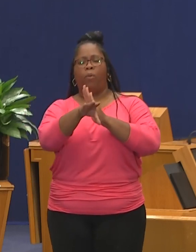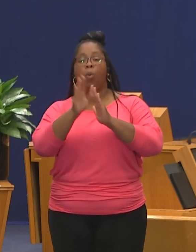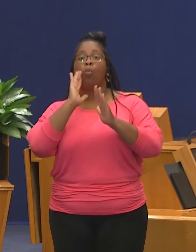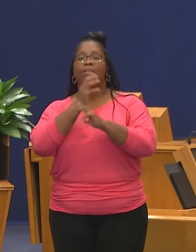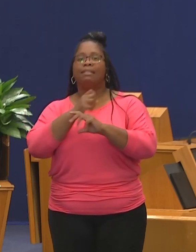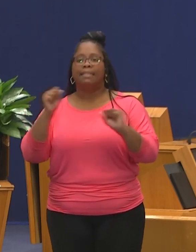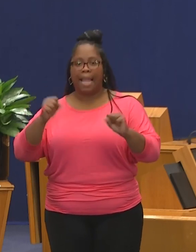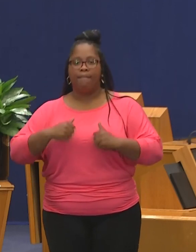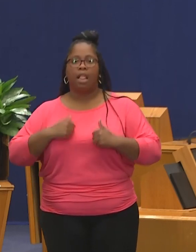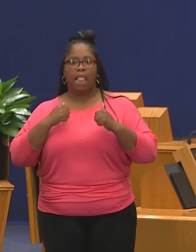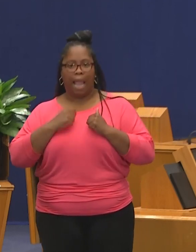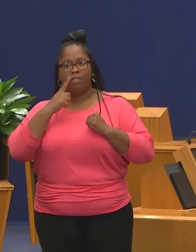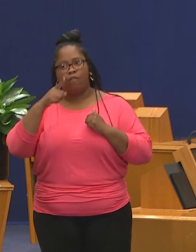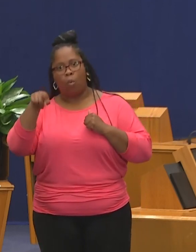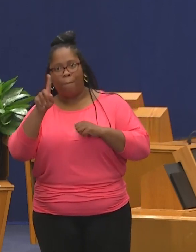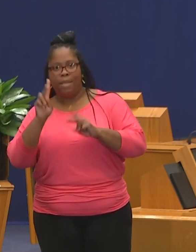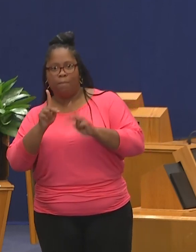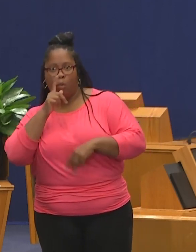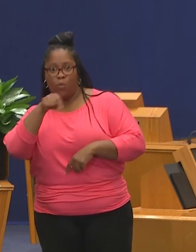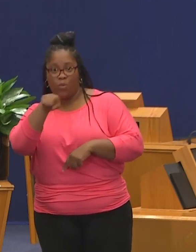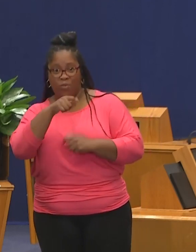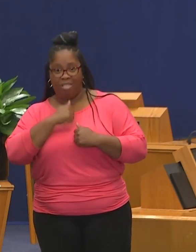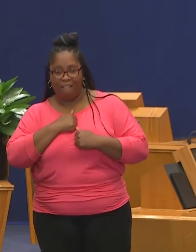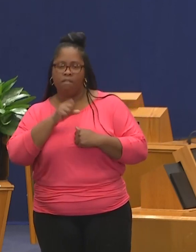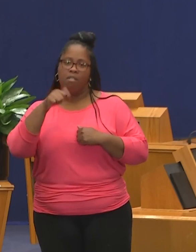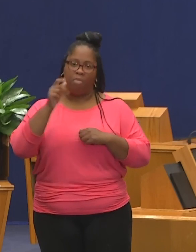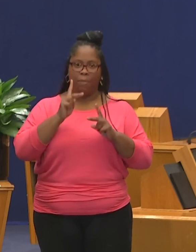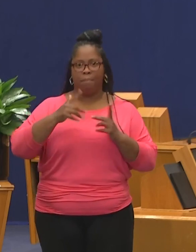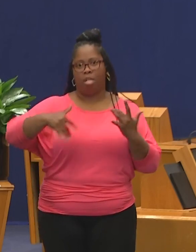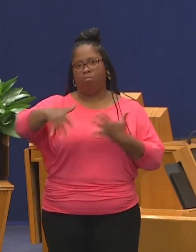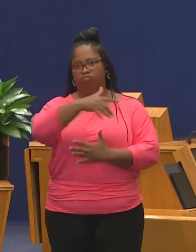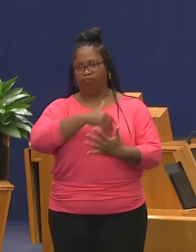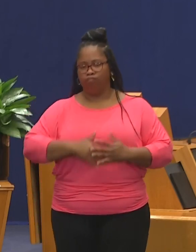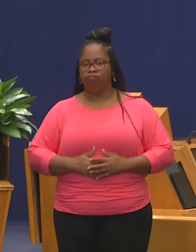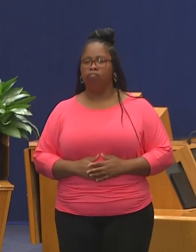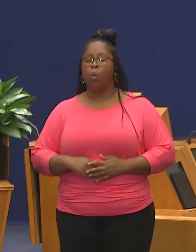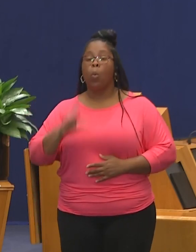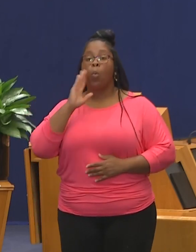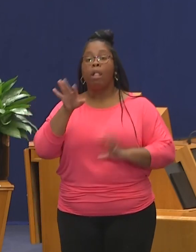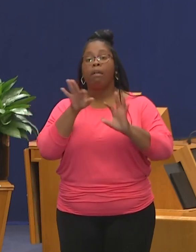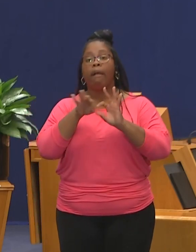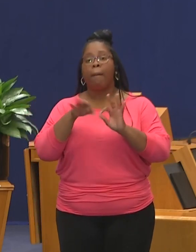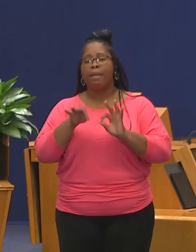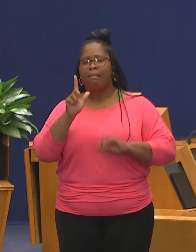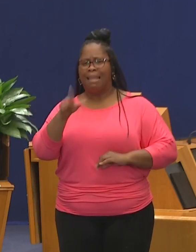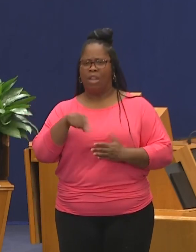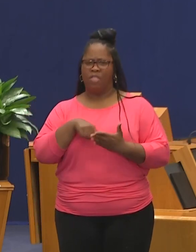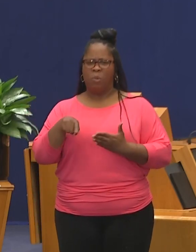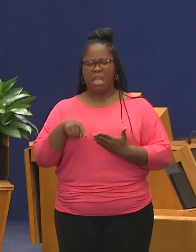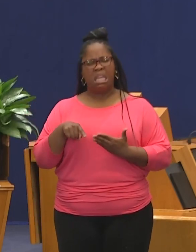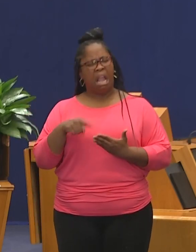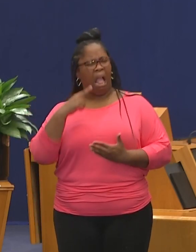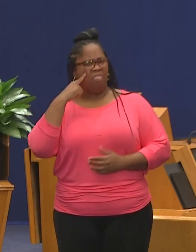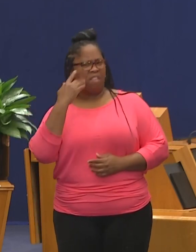MAKING A DIFFERENCE IN TERMS OF SAVING THE LIVES OF THOSE YOU LOVE AND THOSE AROUND YOU.